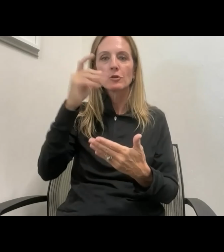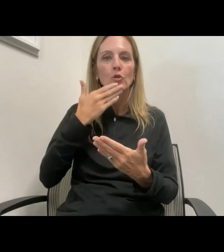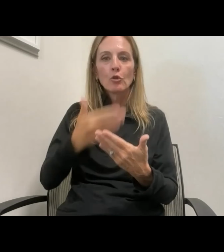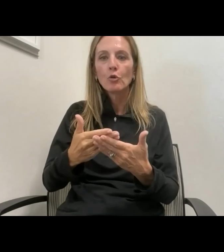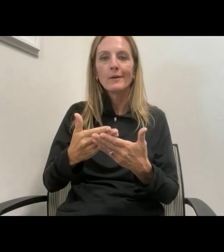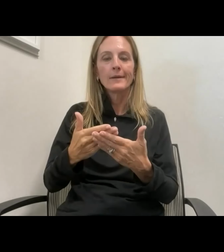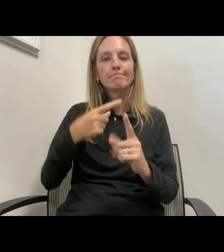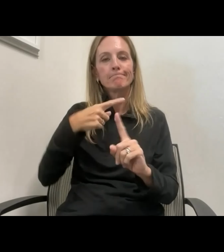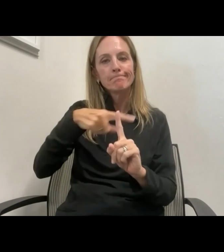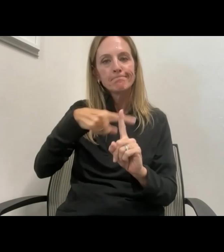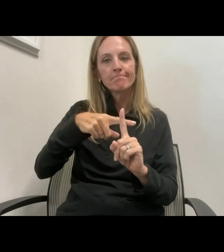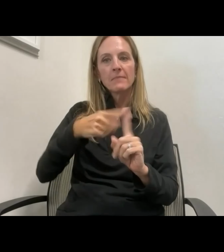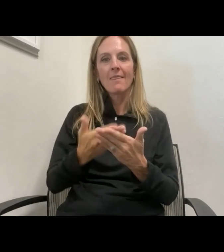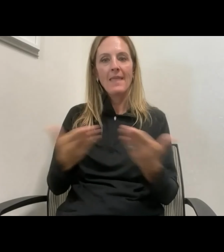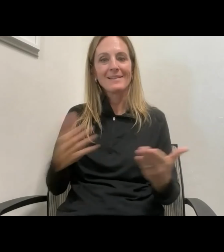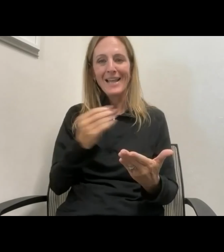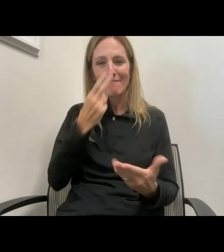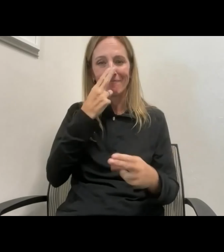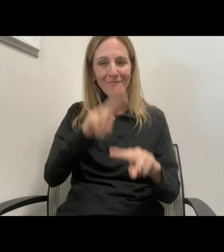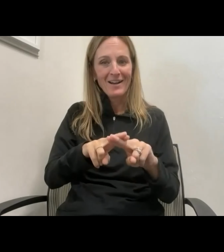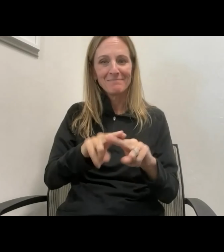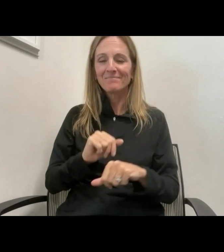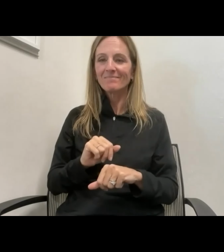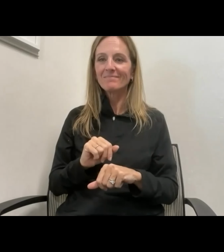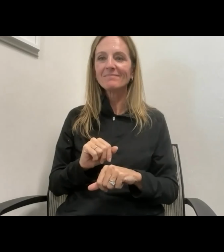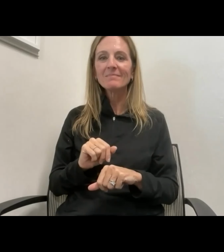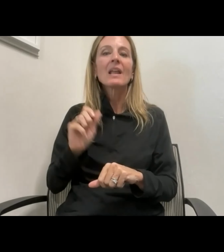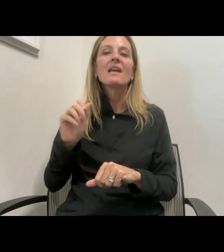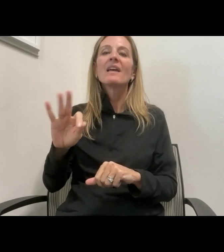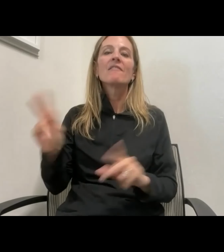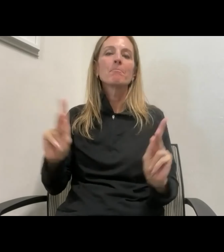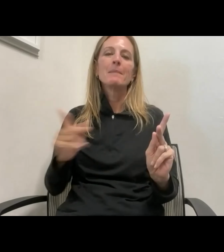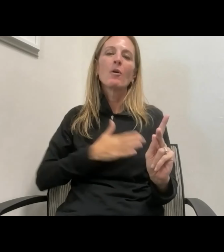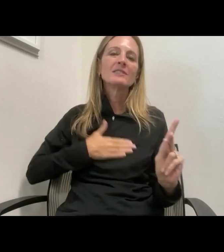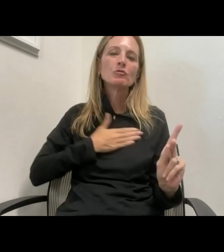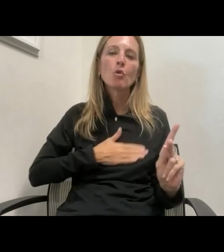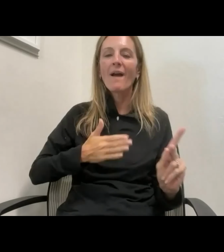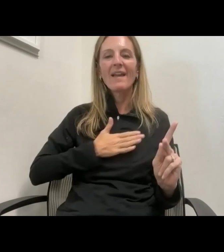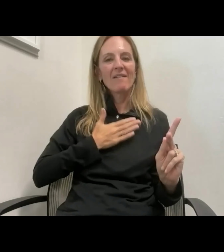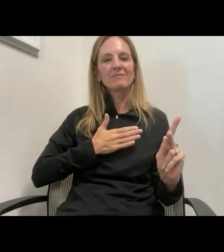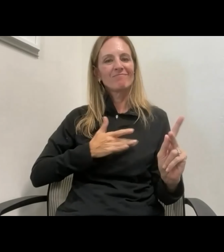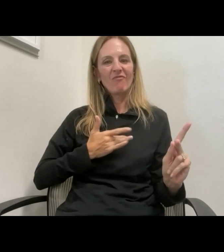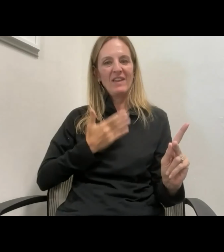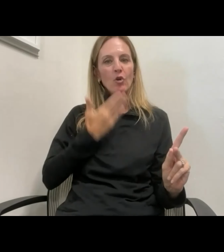and fun too hey. When our people feel good about something they'll come back and they'll volunteer